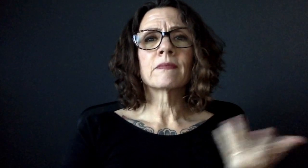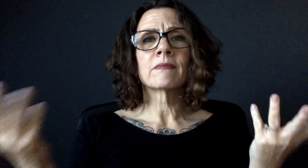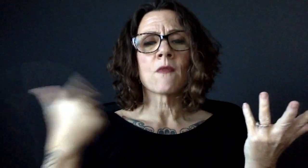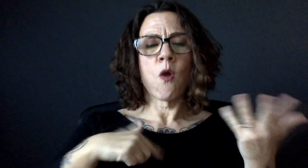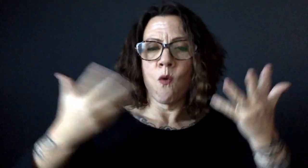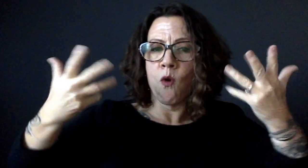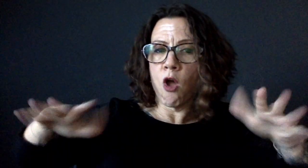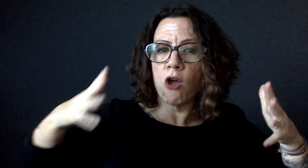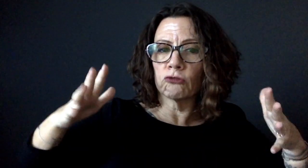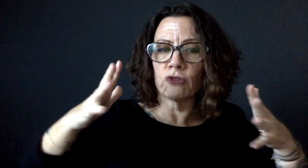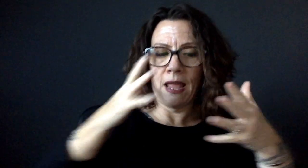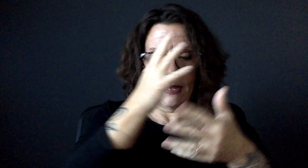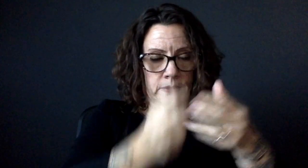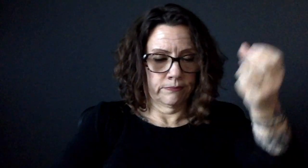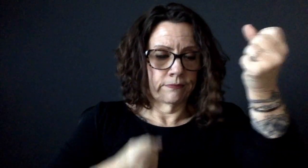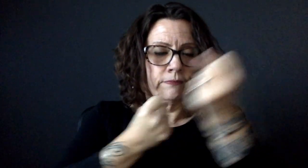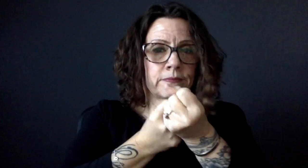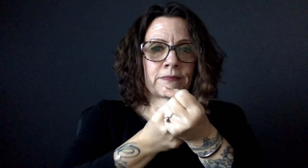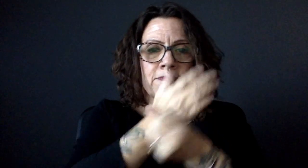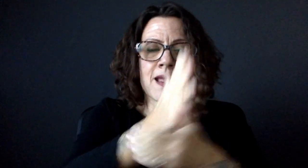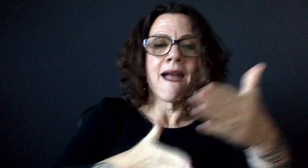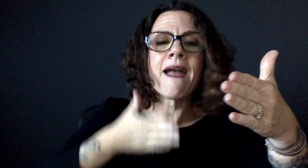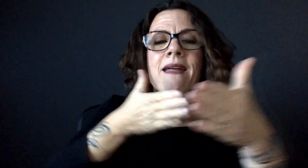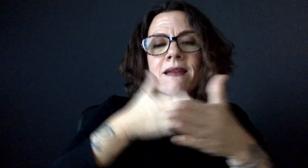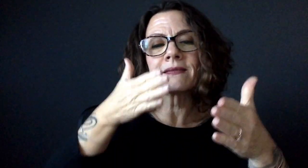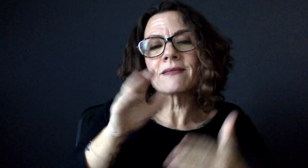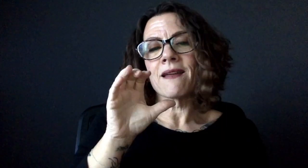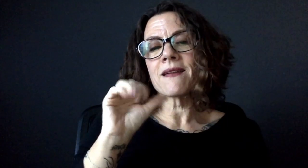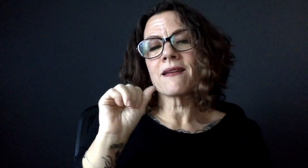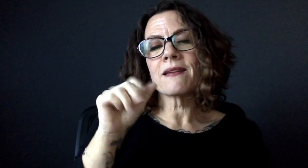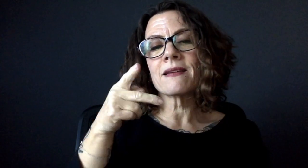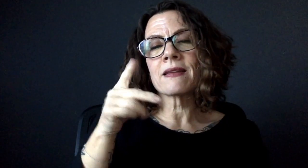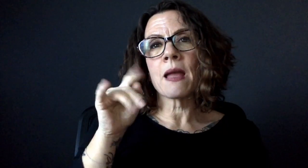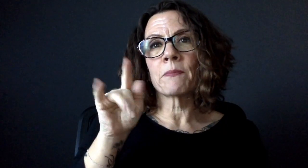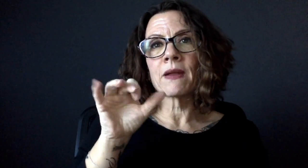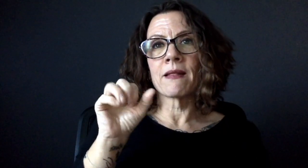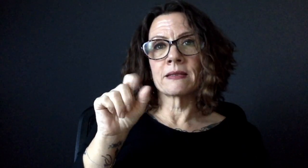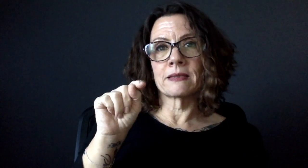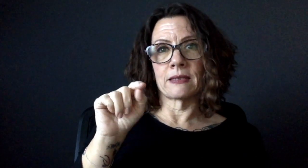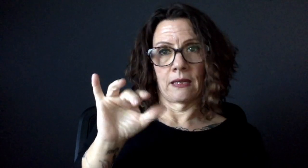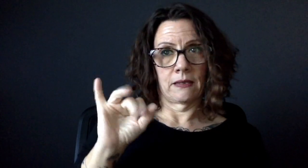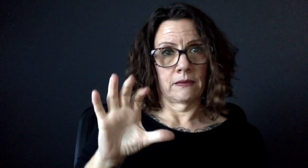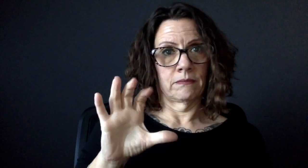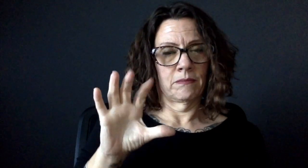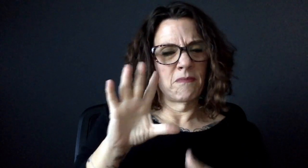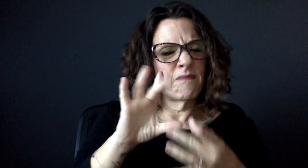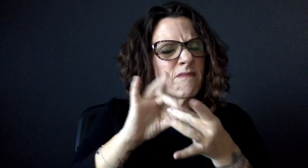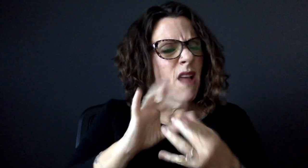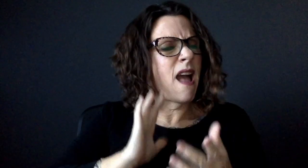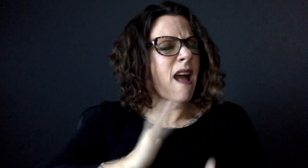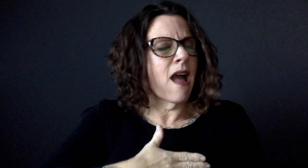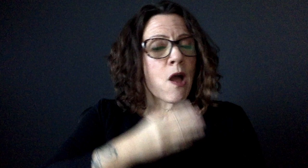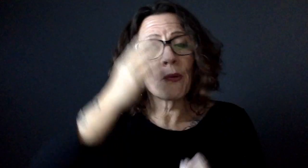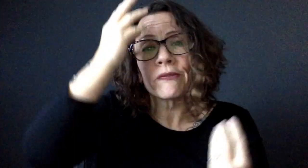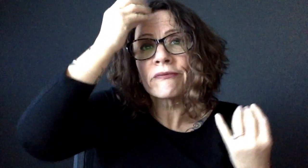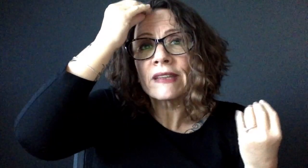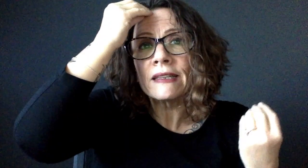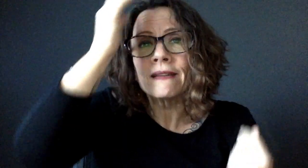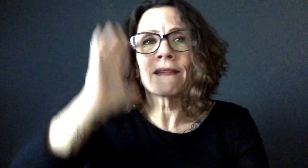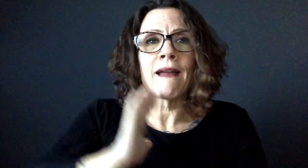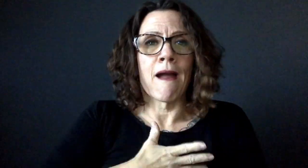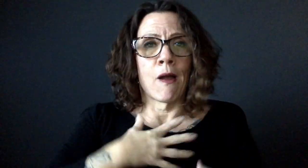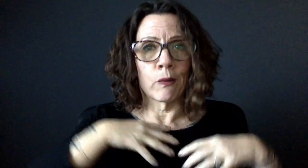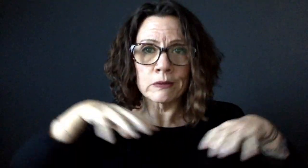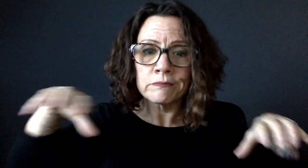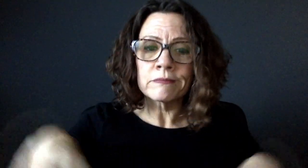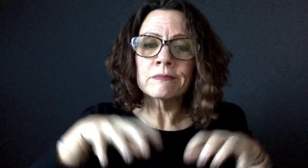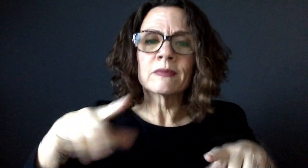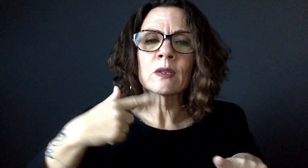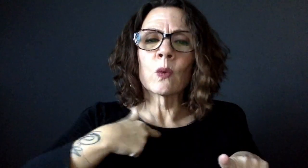We are anti-capitalist as the very nature of our mind/bodies